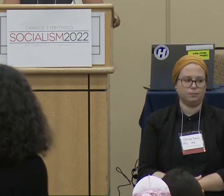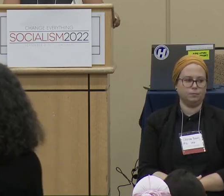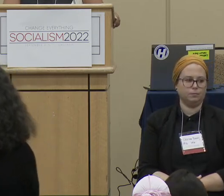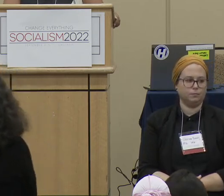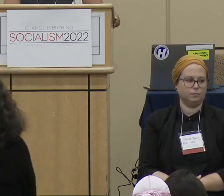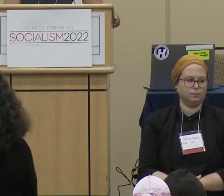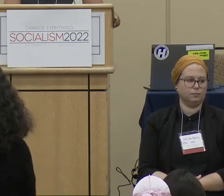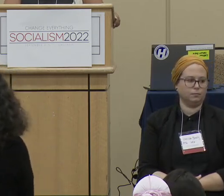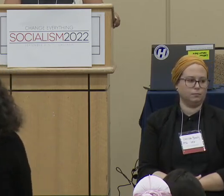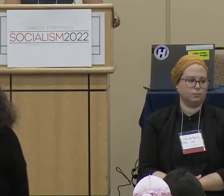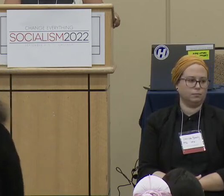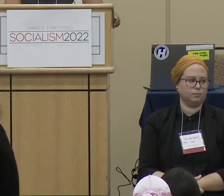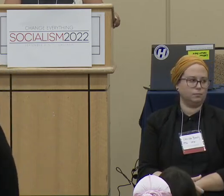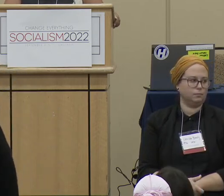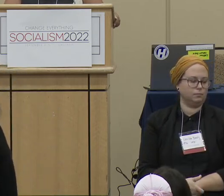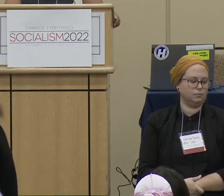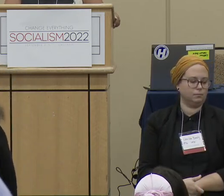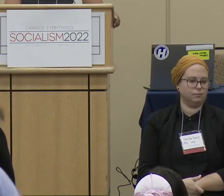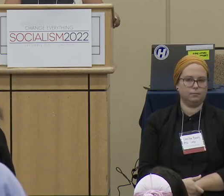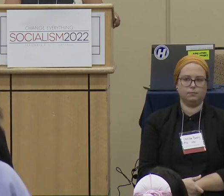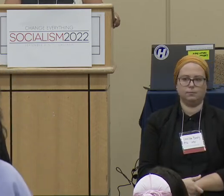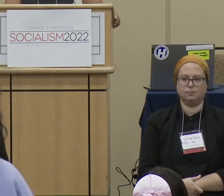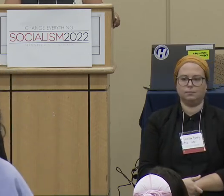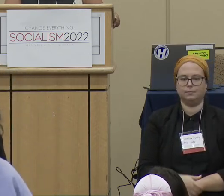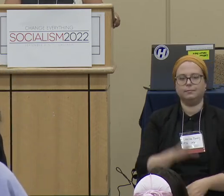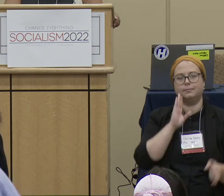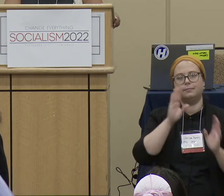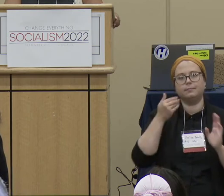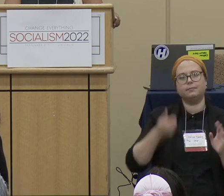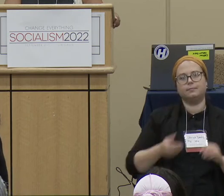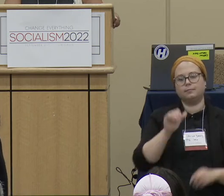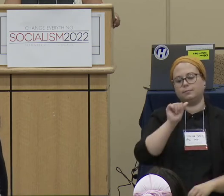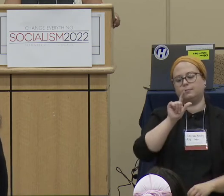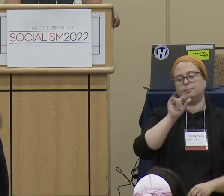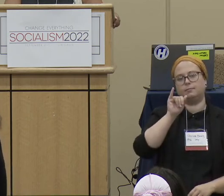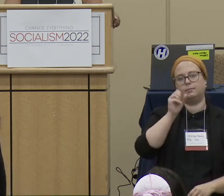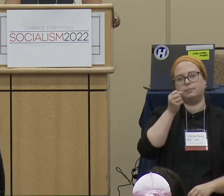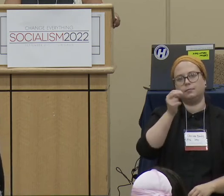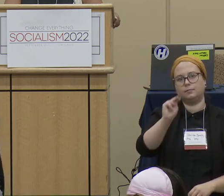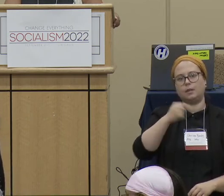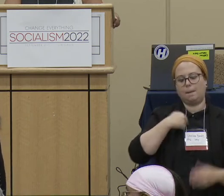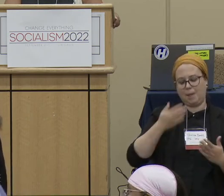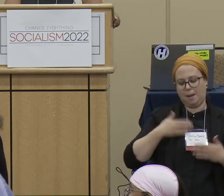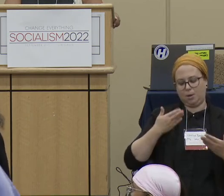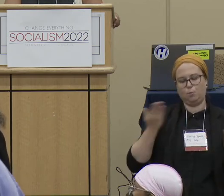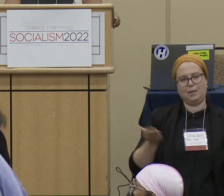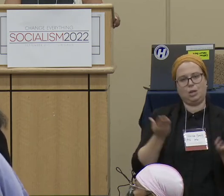≫ BARBARA: Thank you. ≫ Greetings. My name is